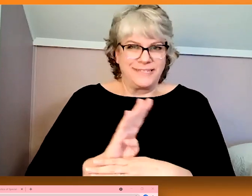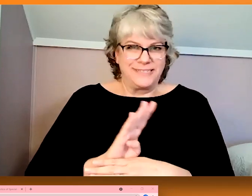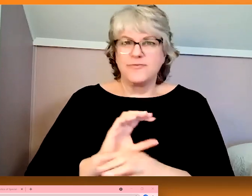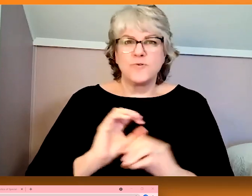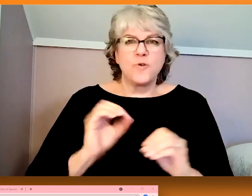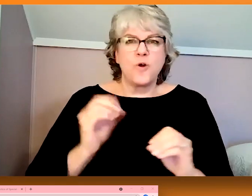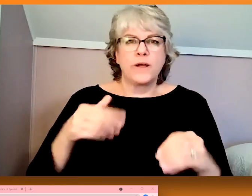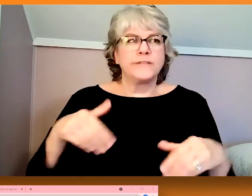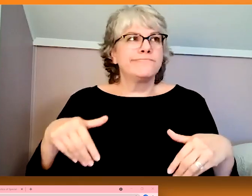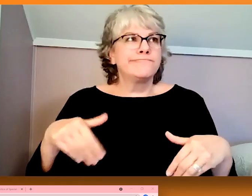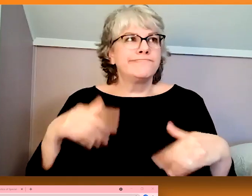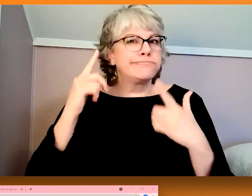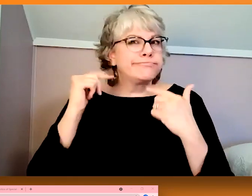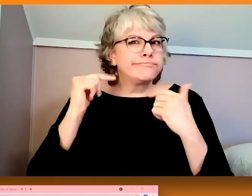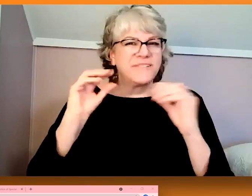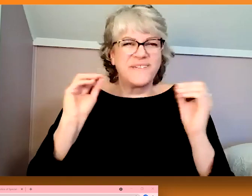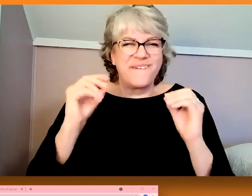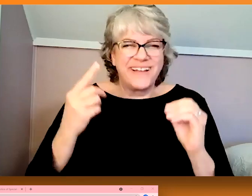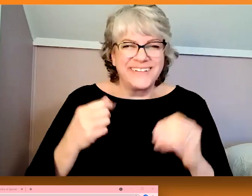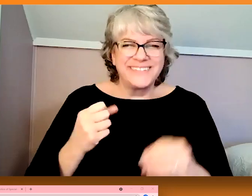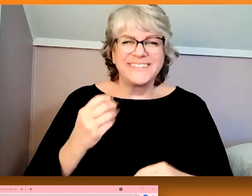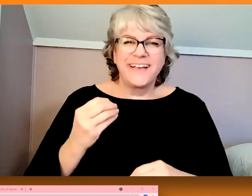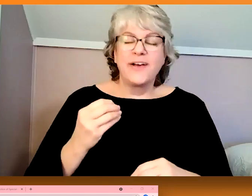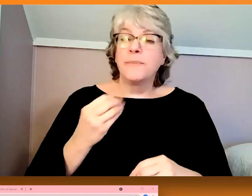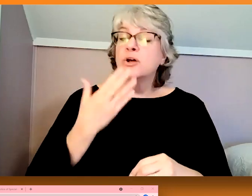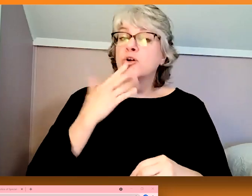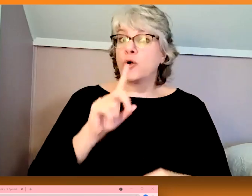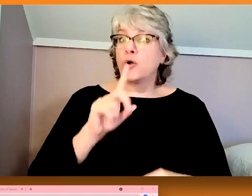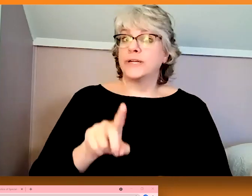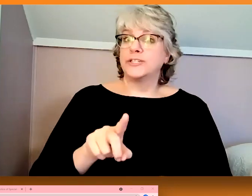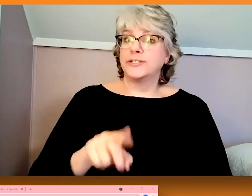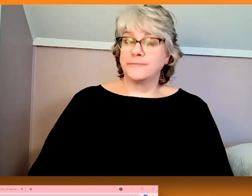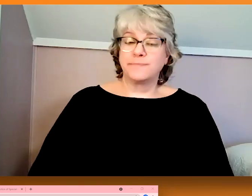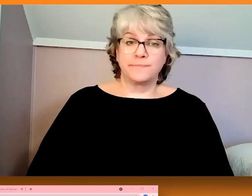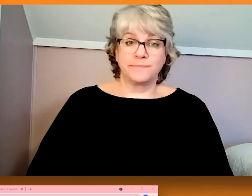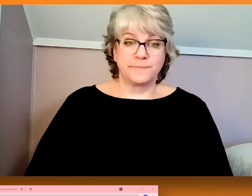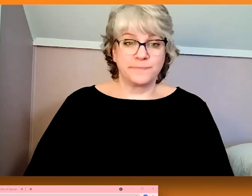I know that you are all very busy, but this brings up a great question.